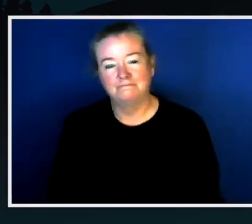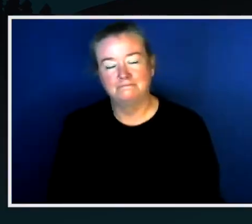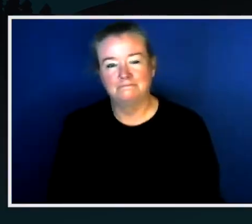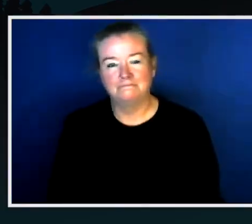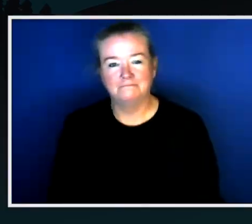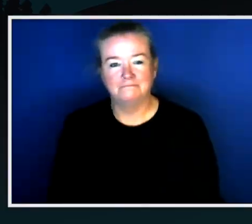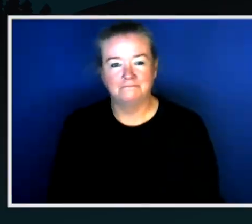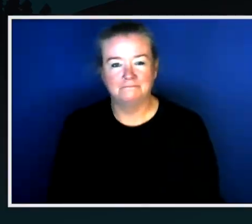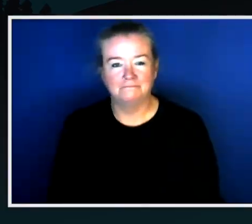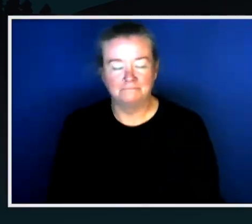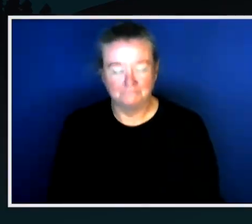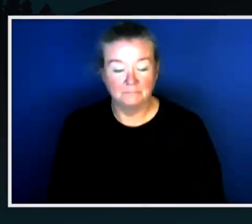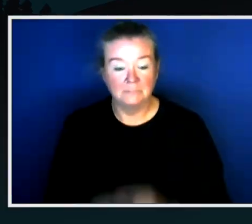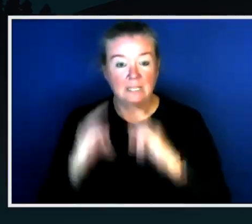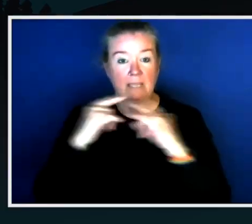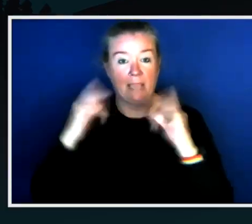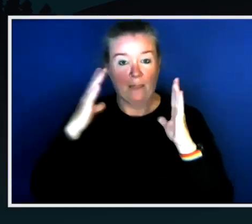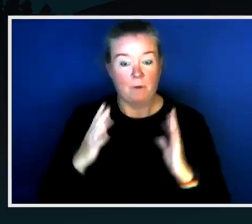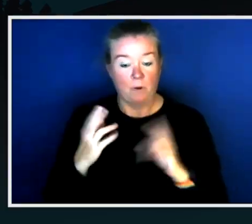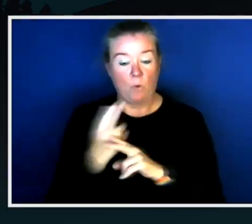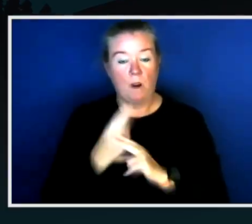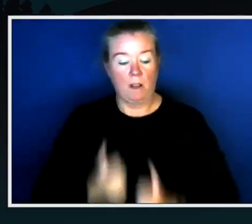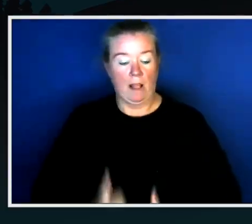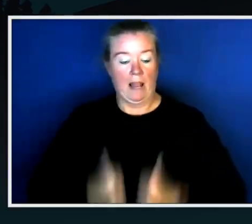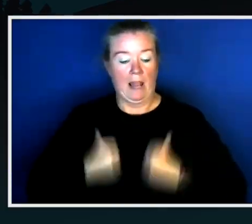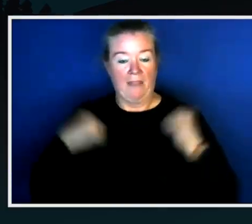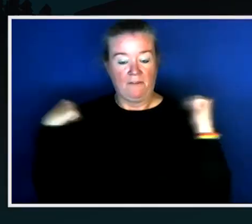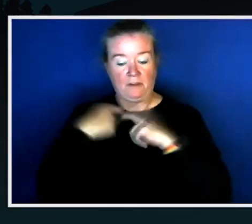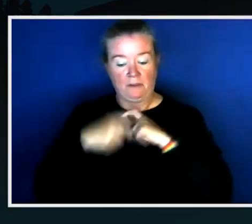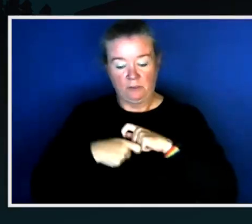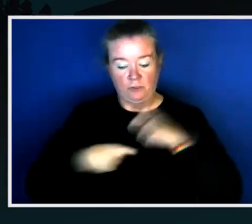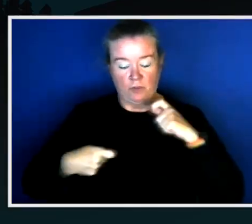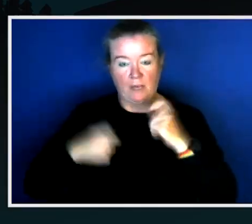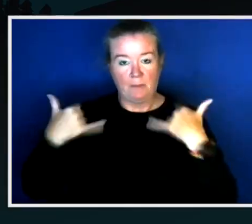Campers, all wearing life jackets, play in the water next to the dock.